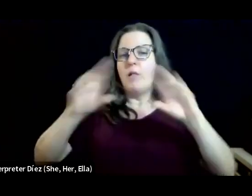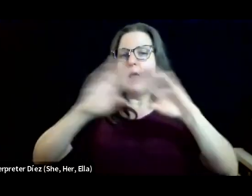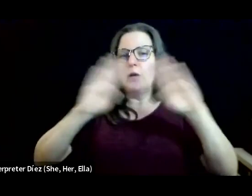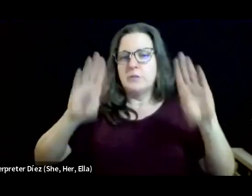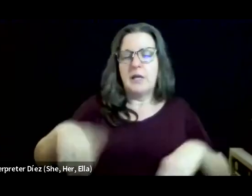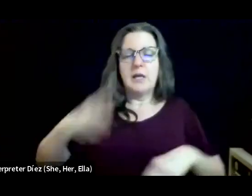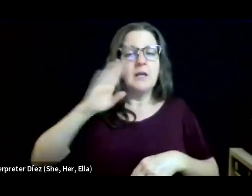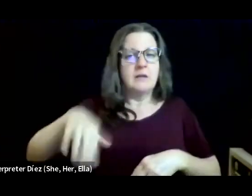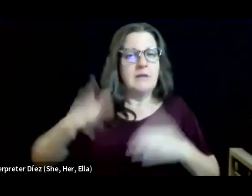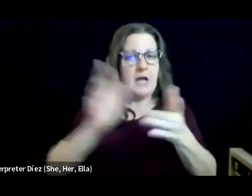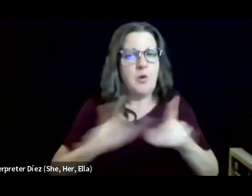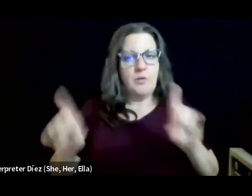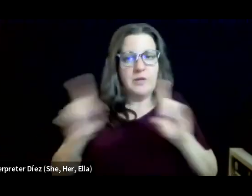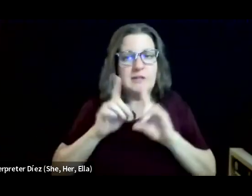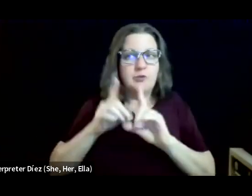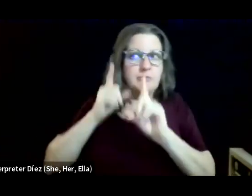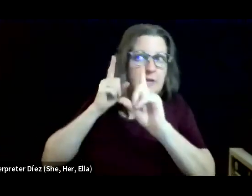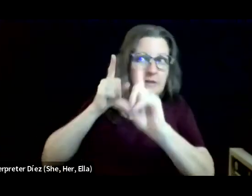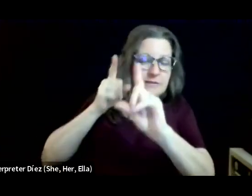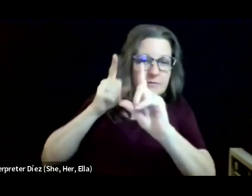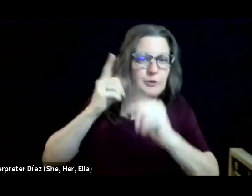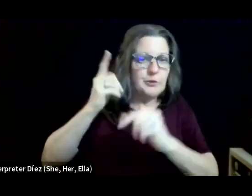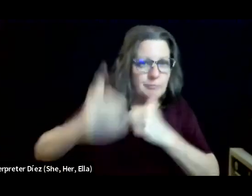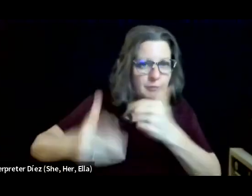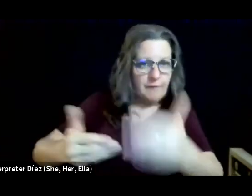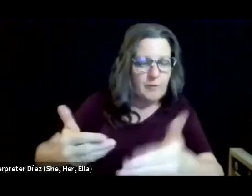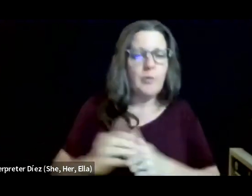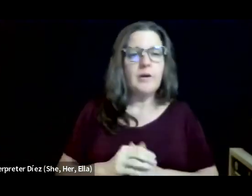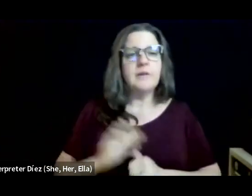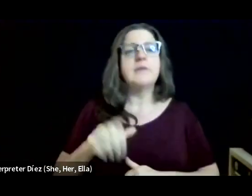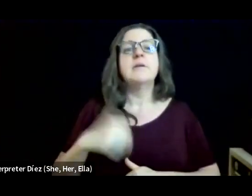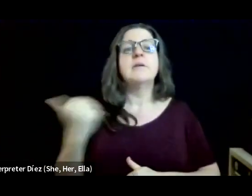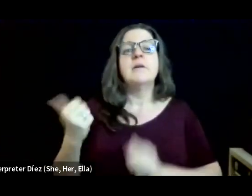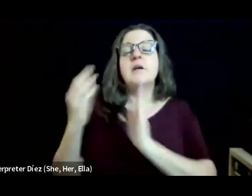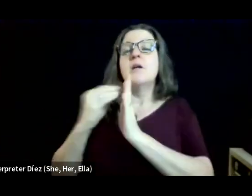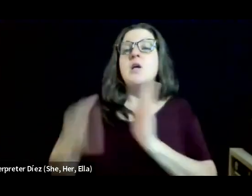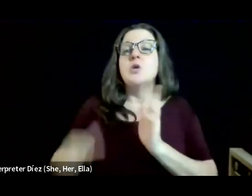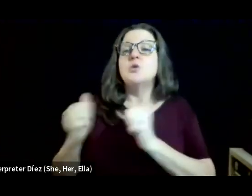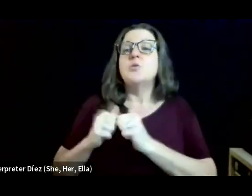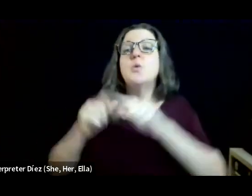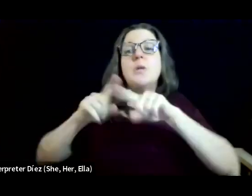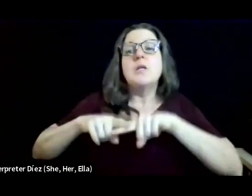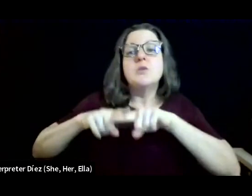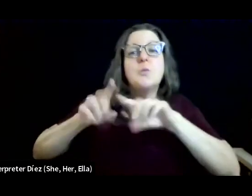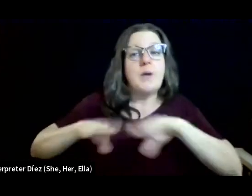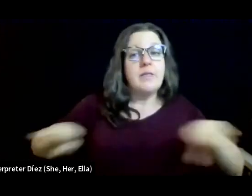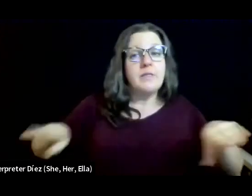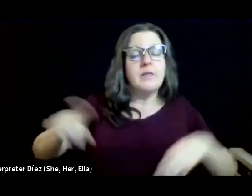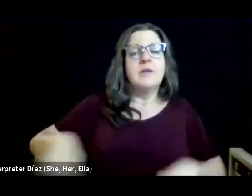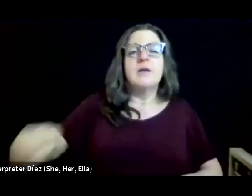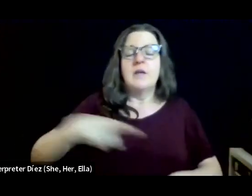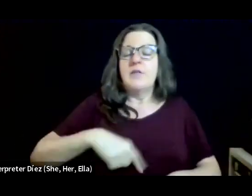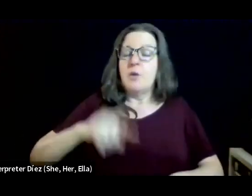Um, some other ones, students with dependent children, there's going to be a push for student funding